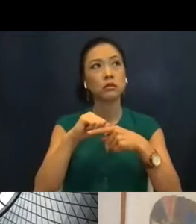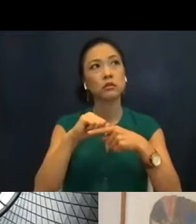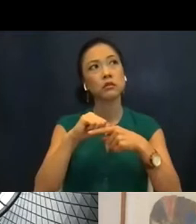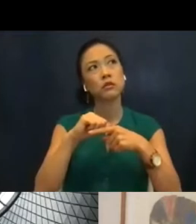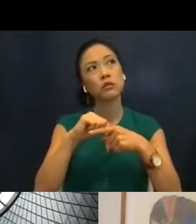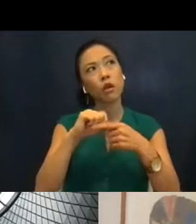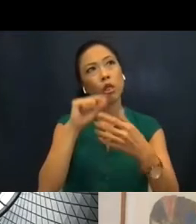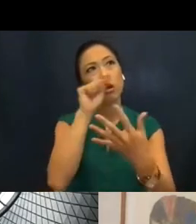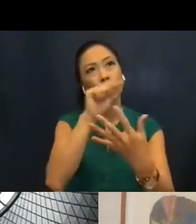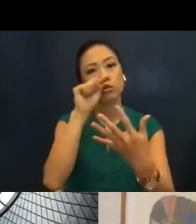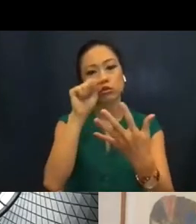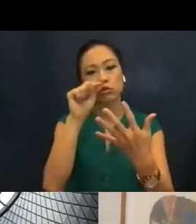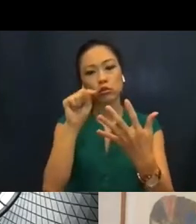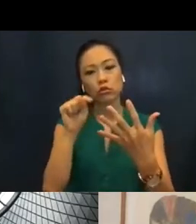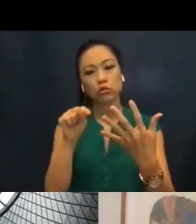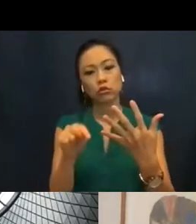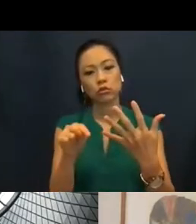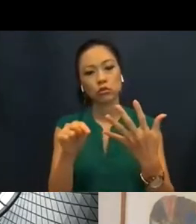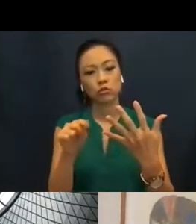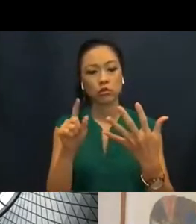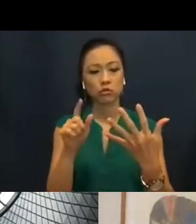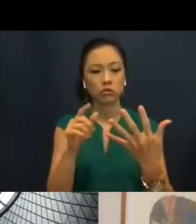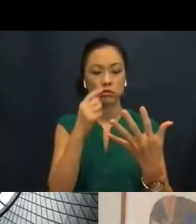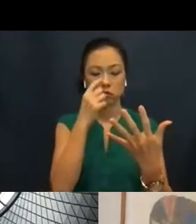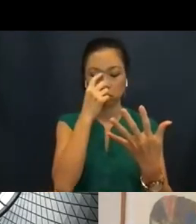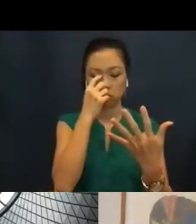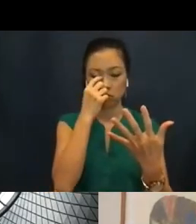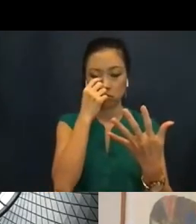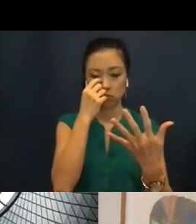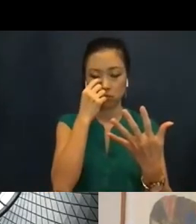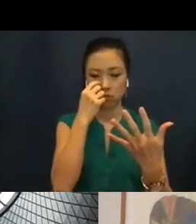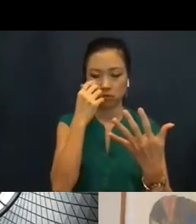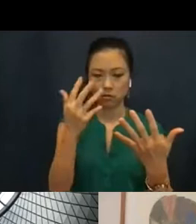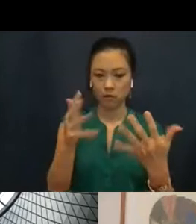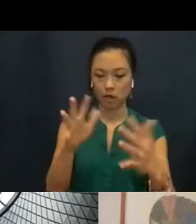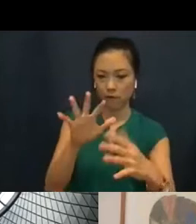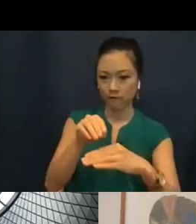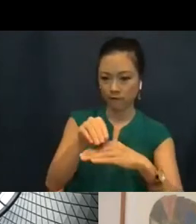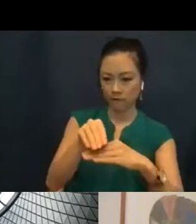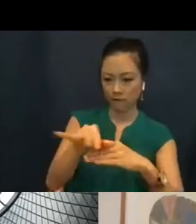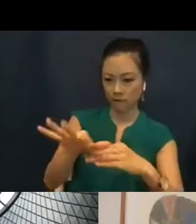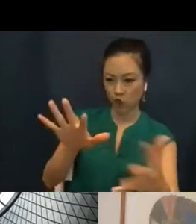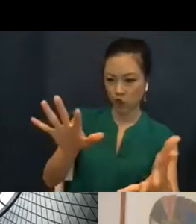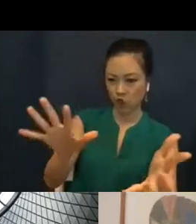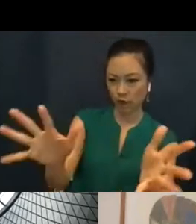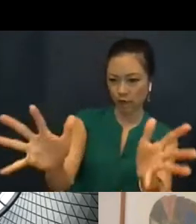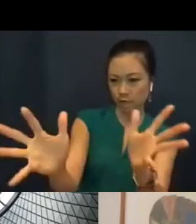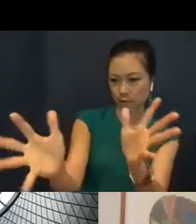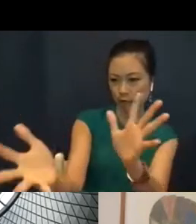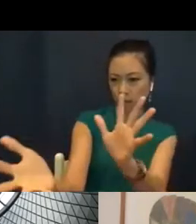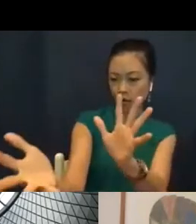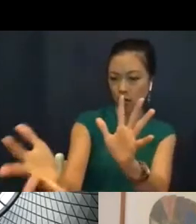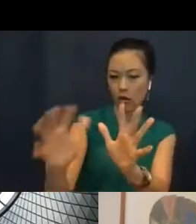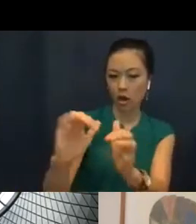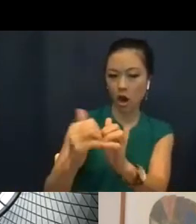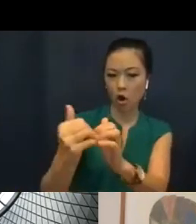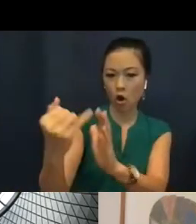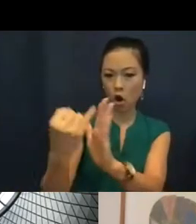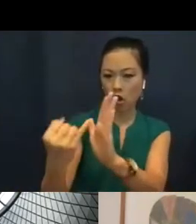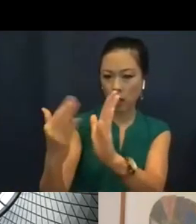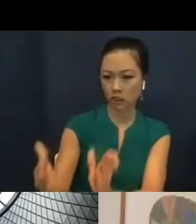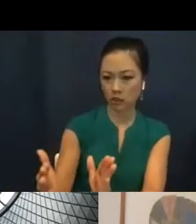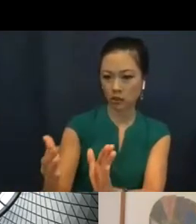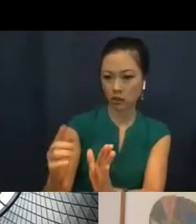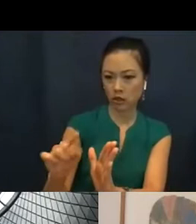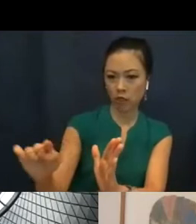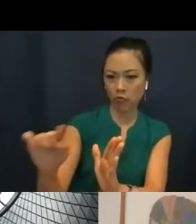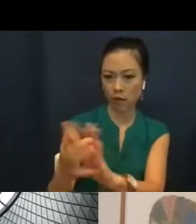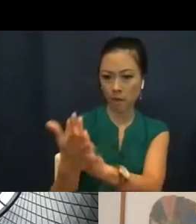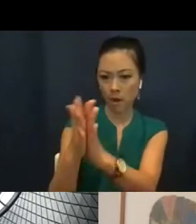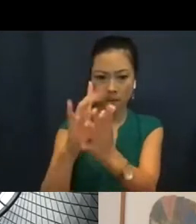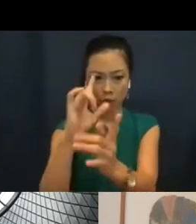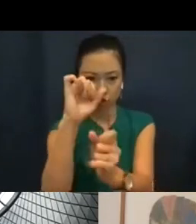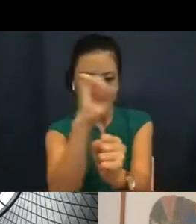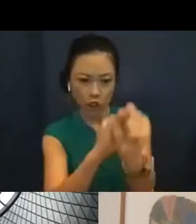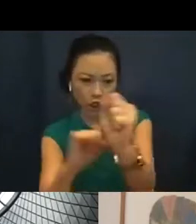how artists are being strategic in applying communication between themselves and the audience